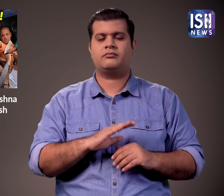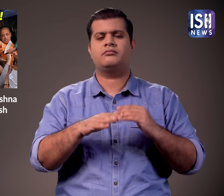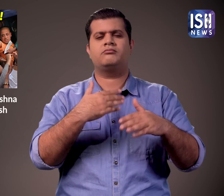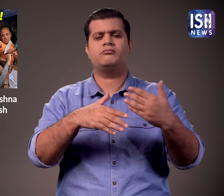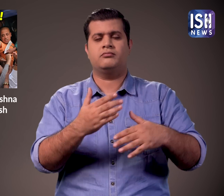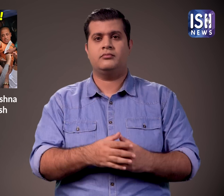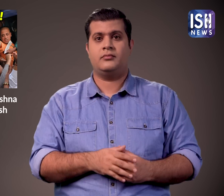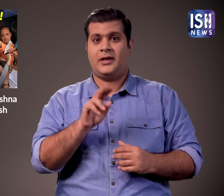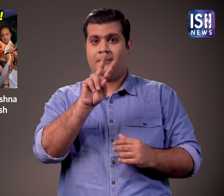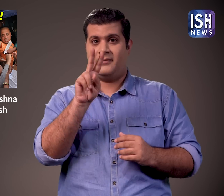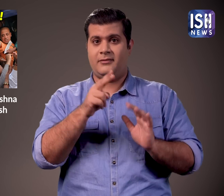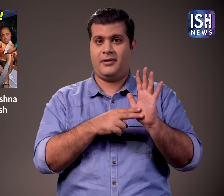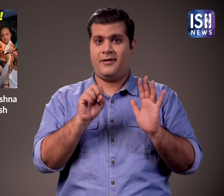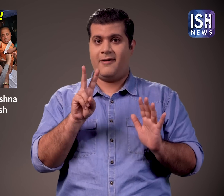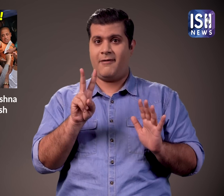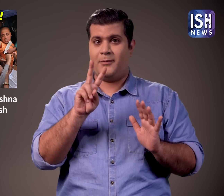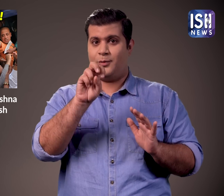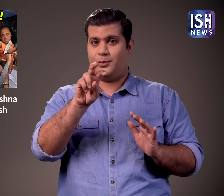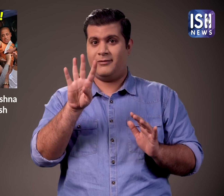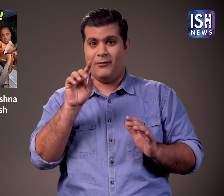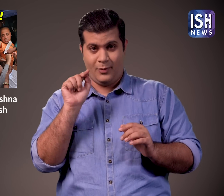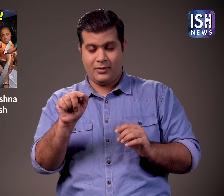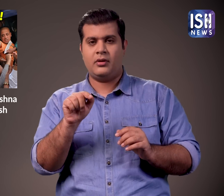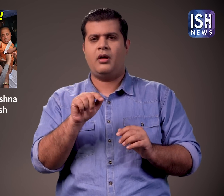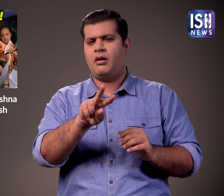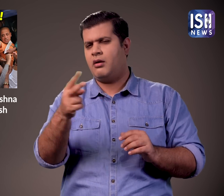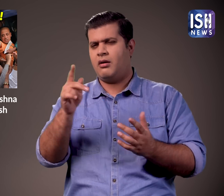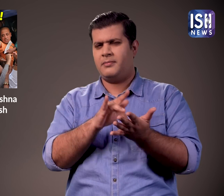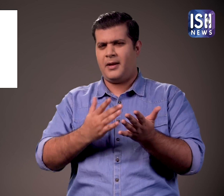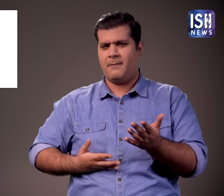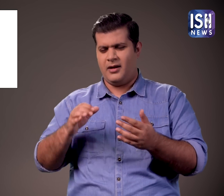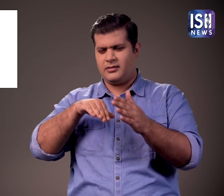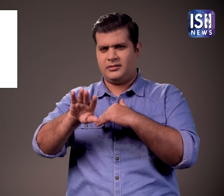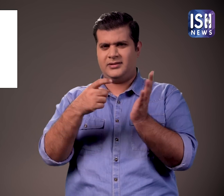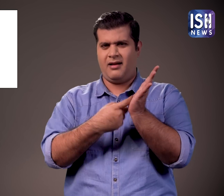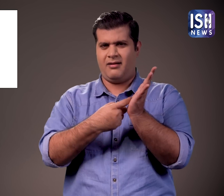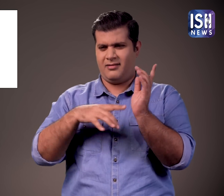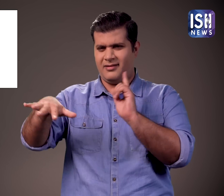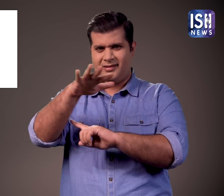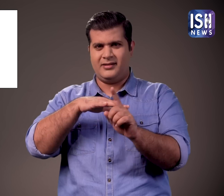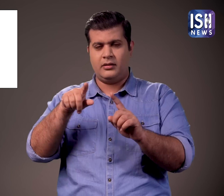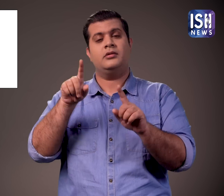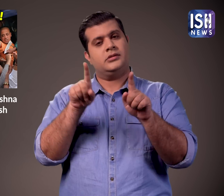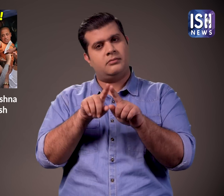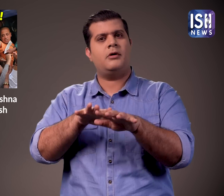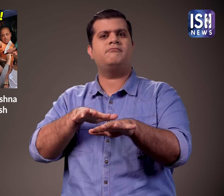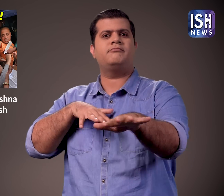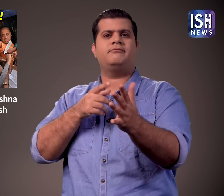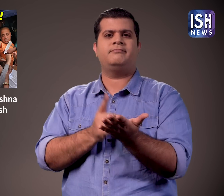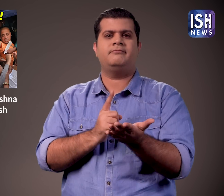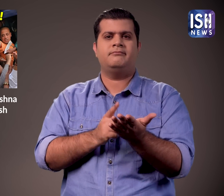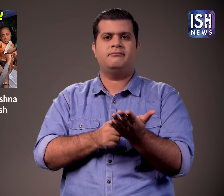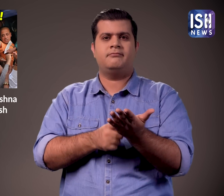Later on 22nd November 2024, another rally was held in Rangpur.